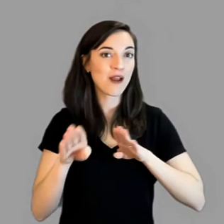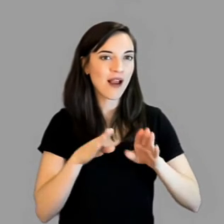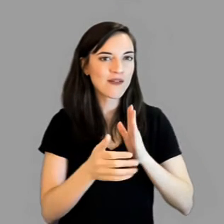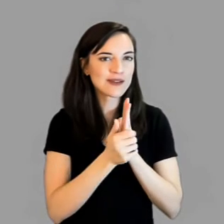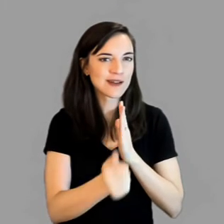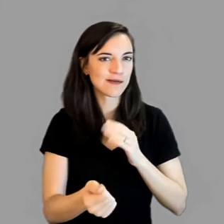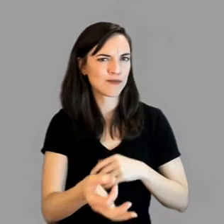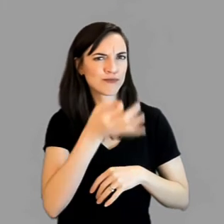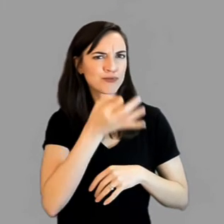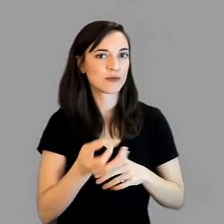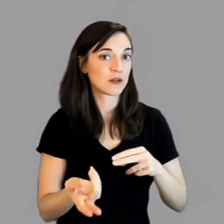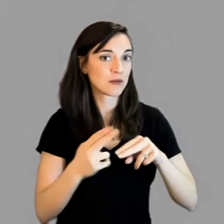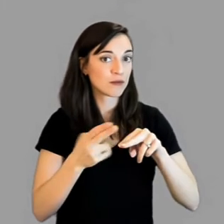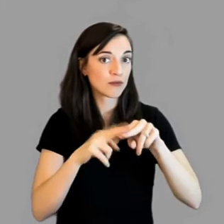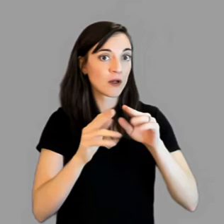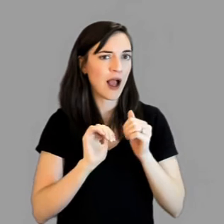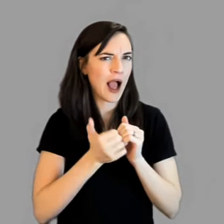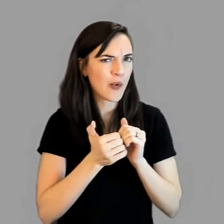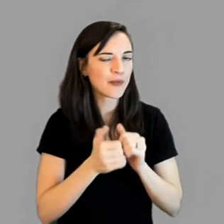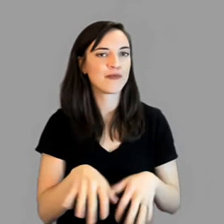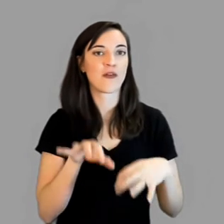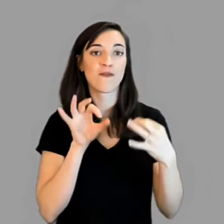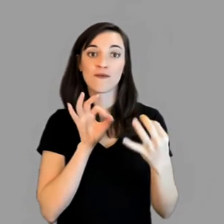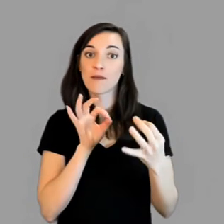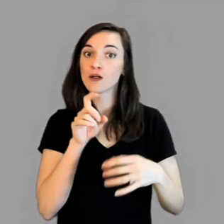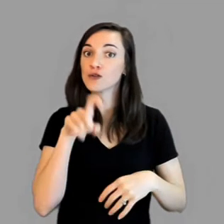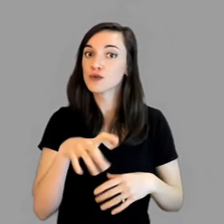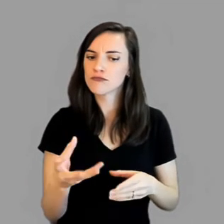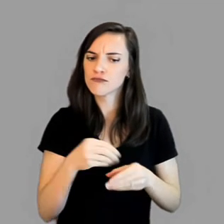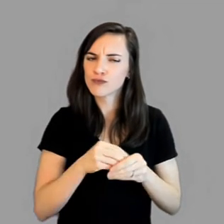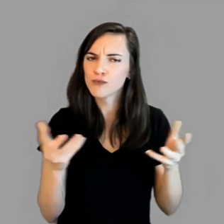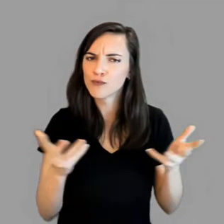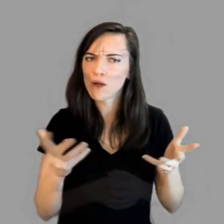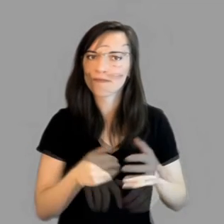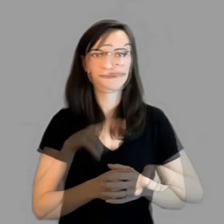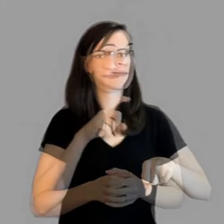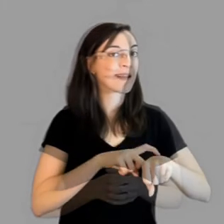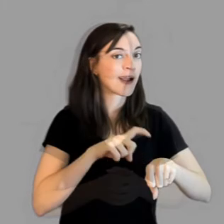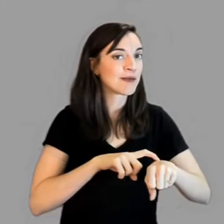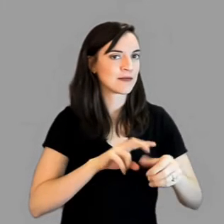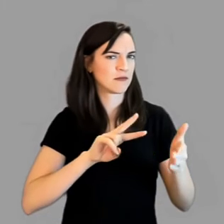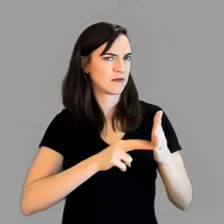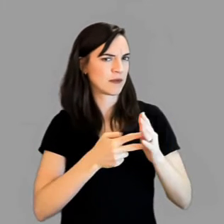In order to build behavior skill mastery, feedback should be timely [meaning immediately